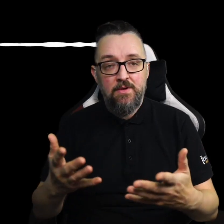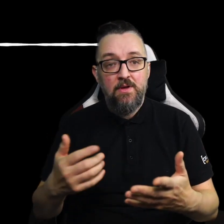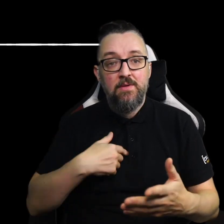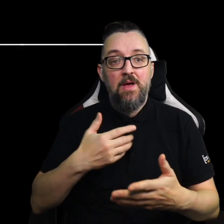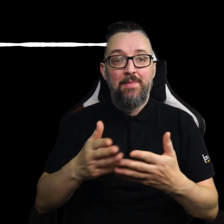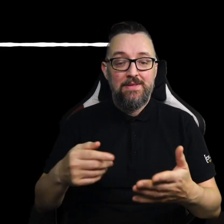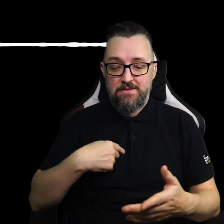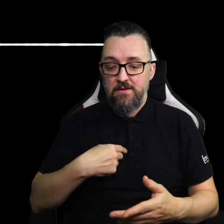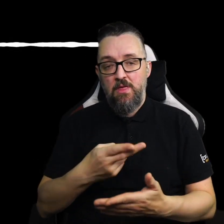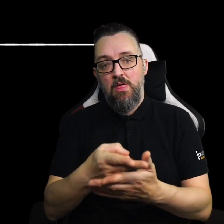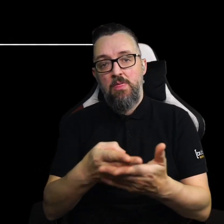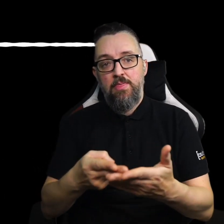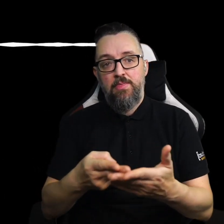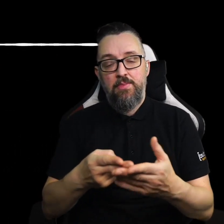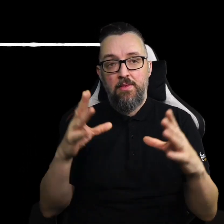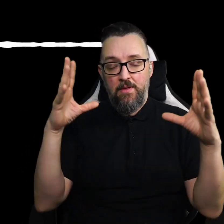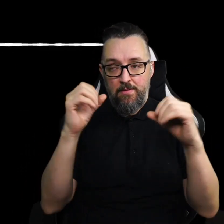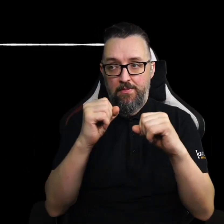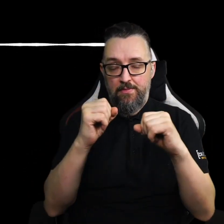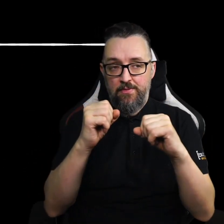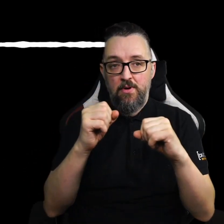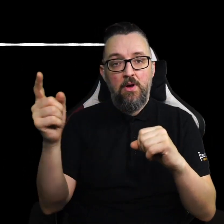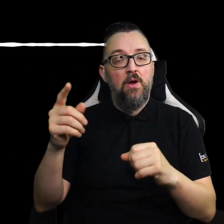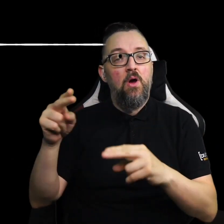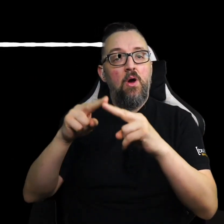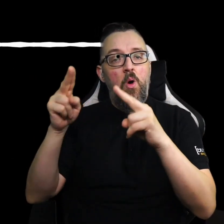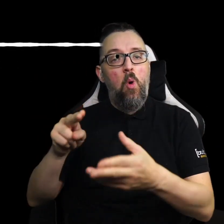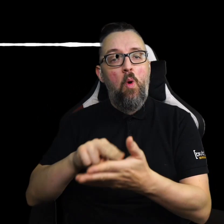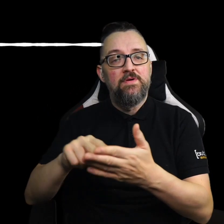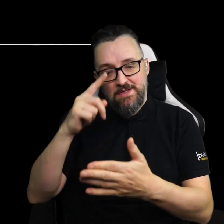I was in a vegetative state when the Home Office decided I didn't need NHS care.